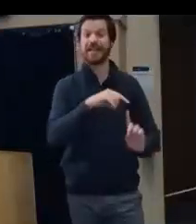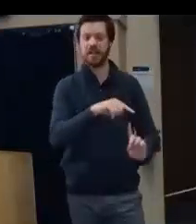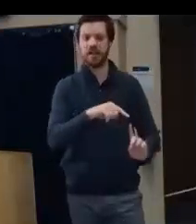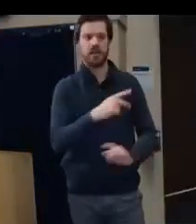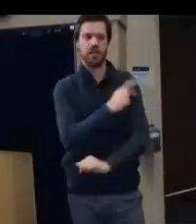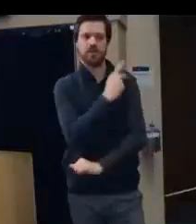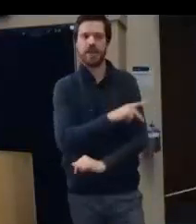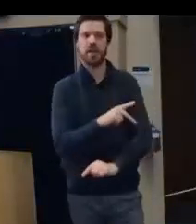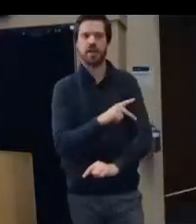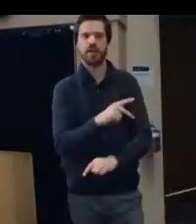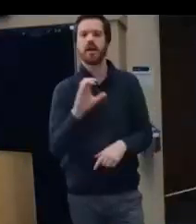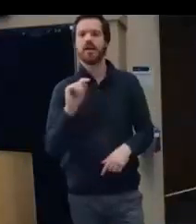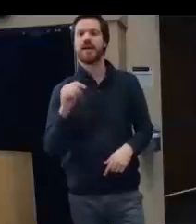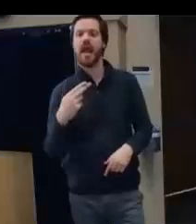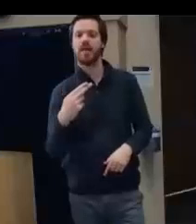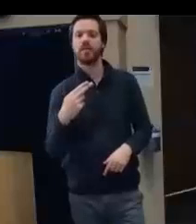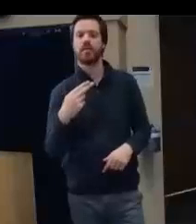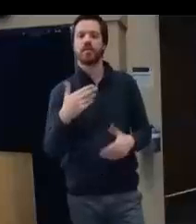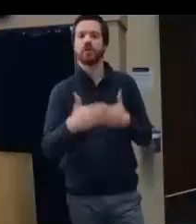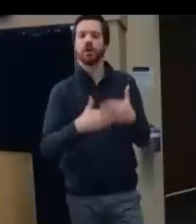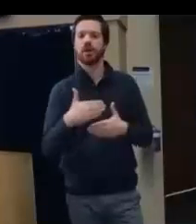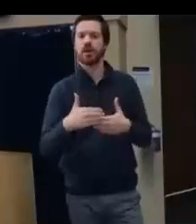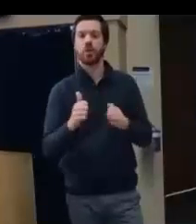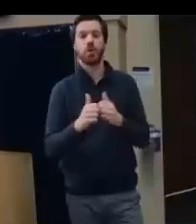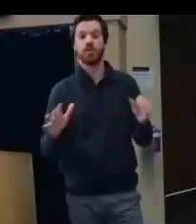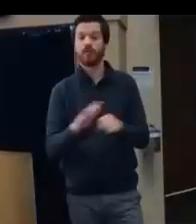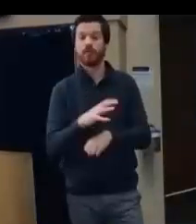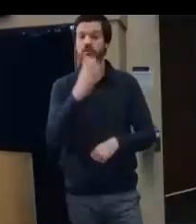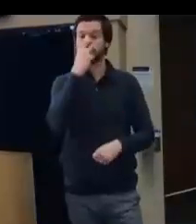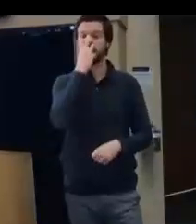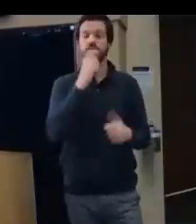patients will have catheterization procedures Under full anesthesia and then they get to the